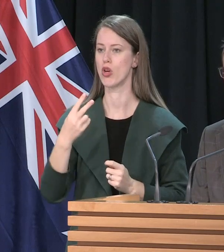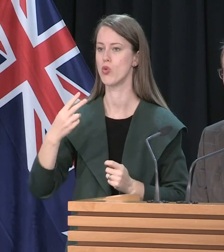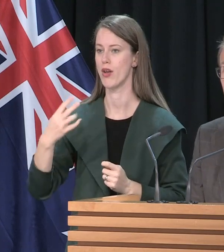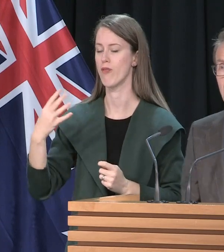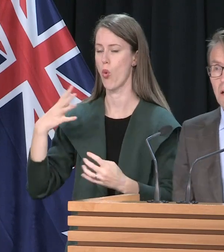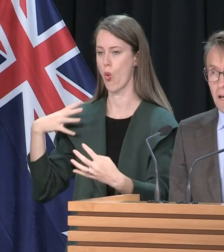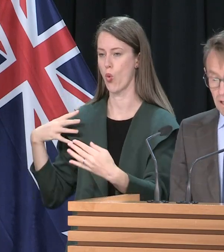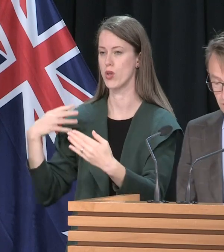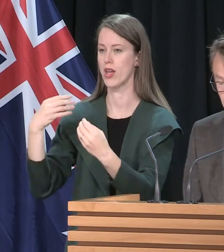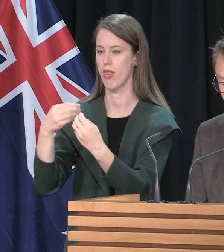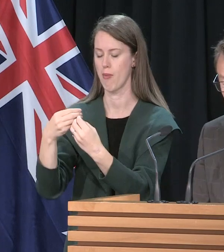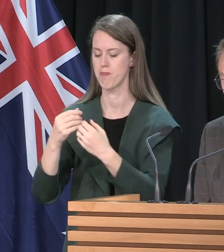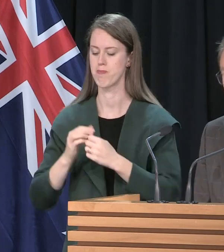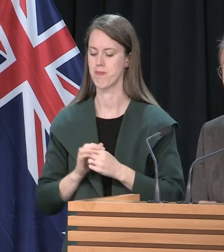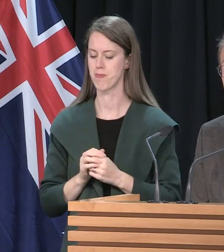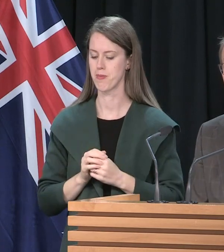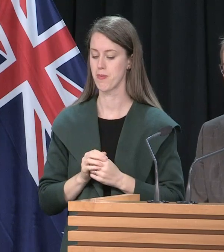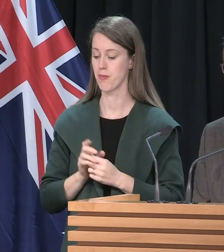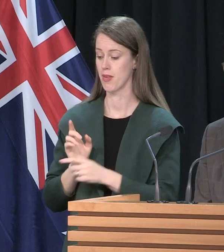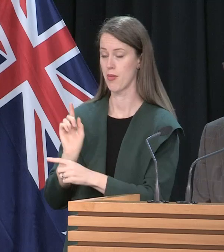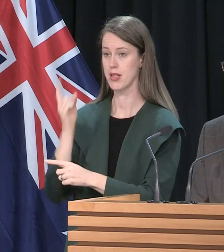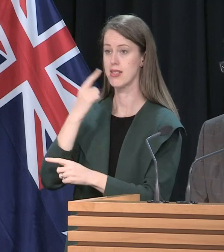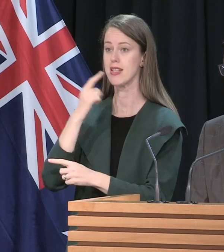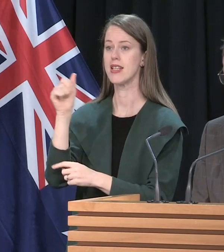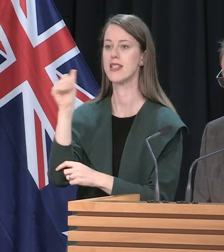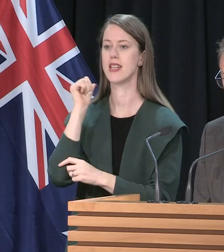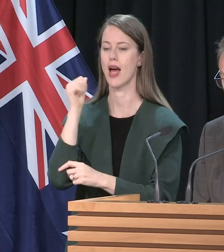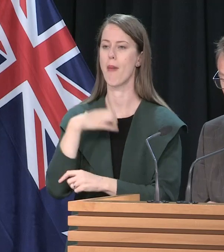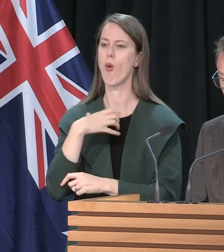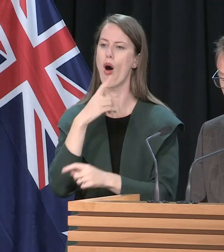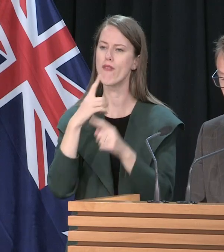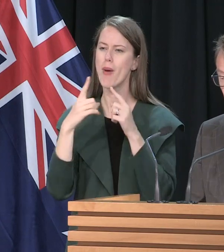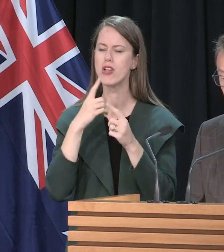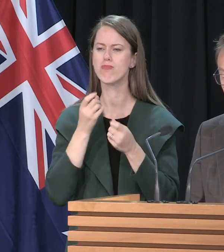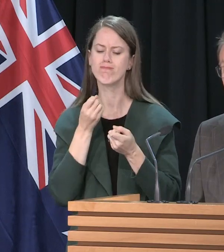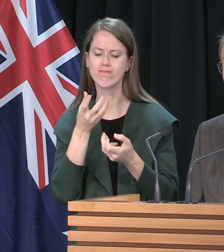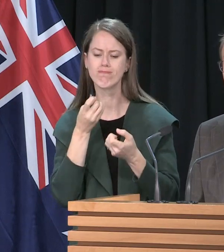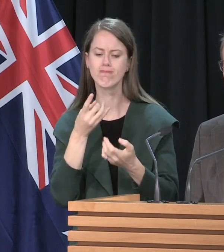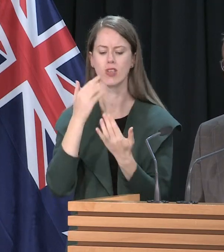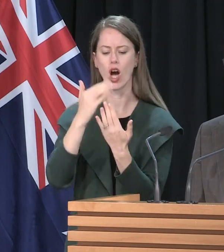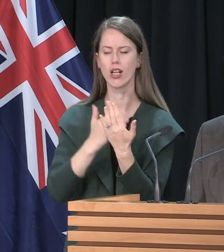completed to date is now